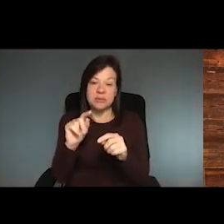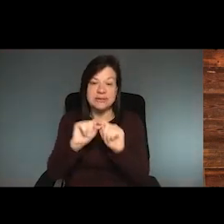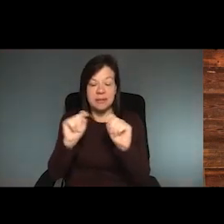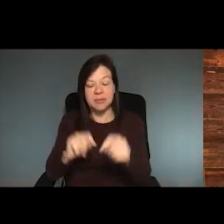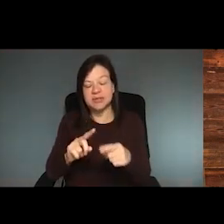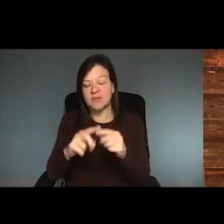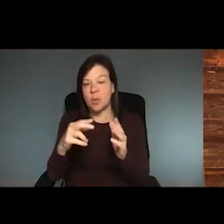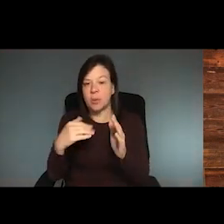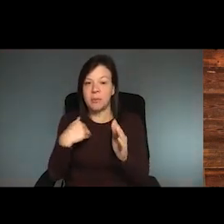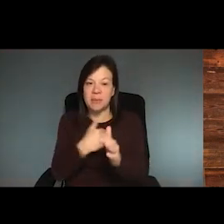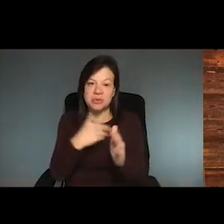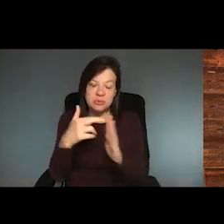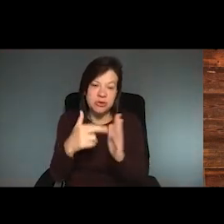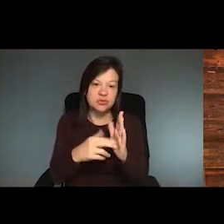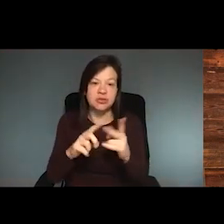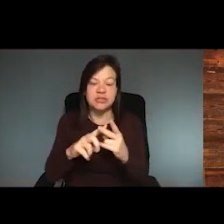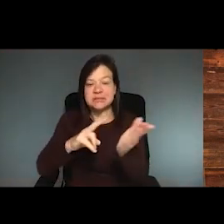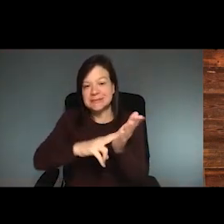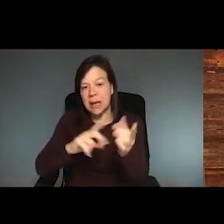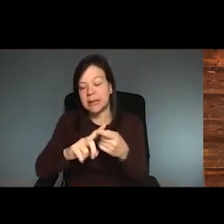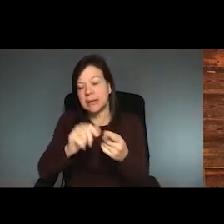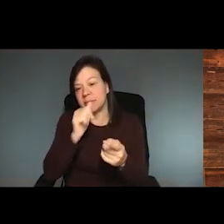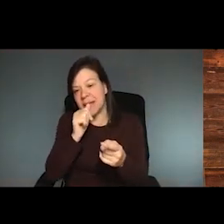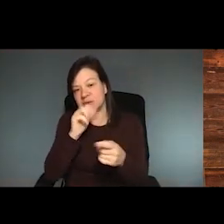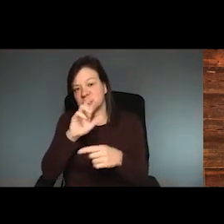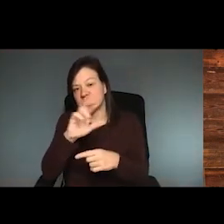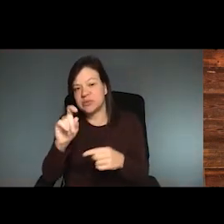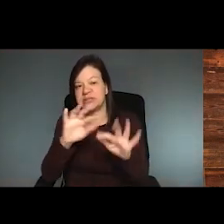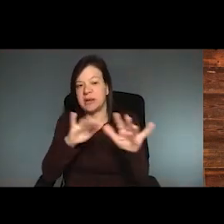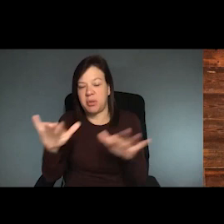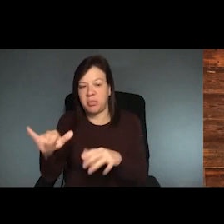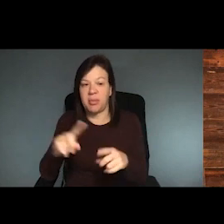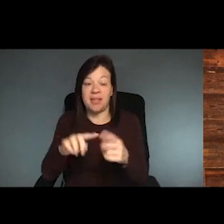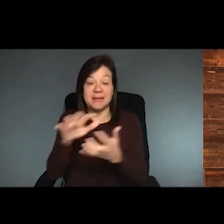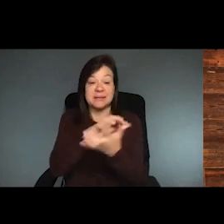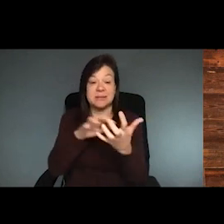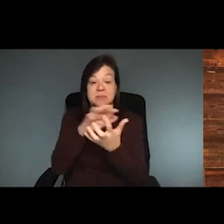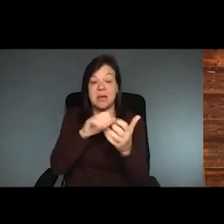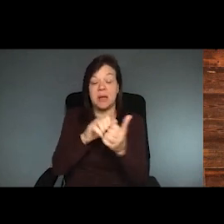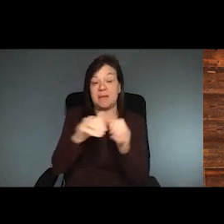CETERA. THIS IS A MIX OF BOTH eMAIL WHICH IS FOR THE INVITED